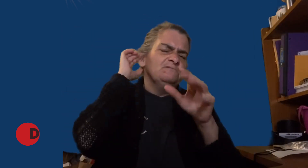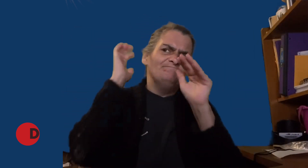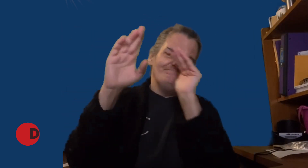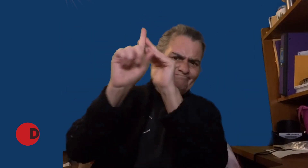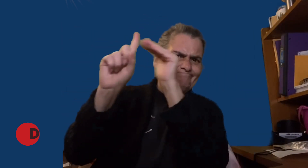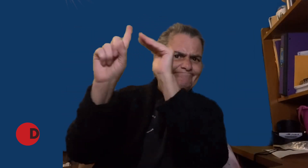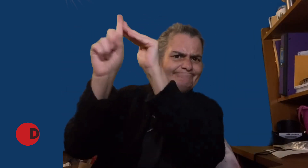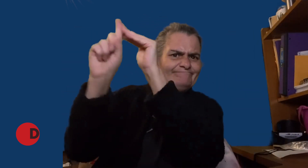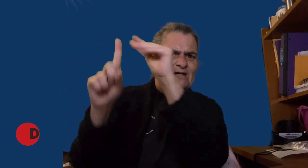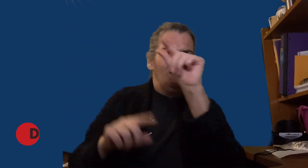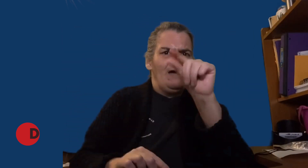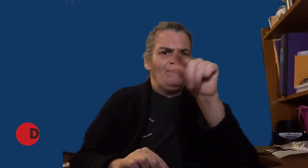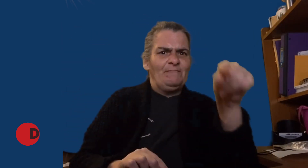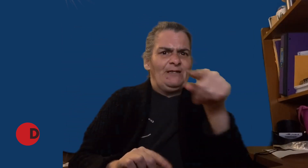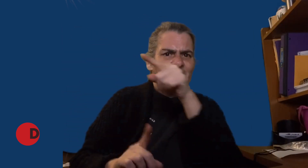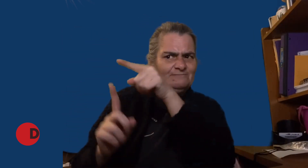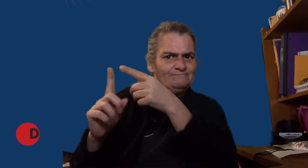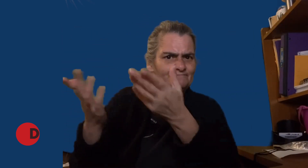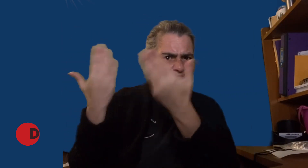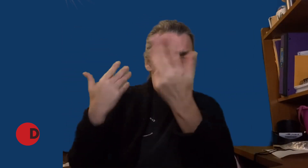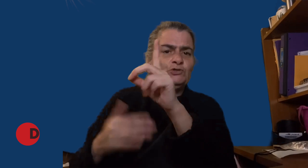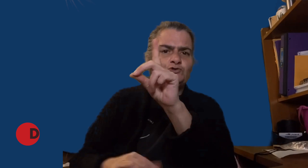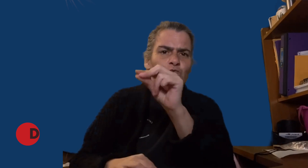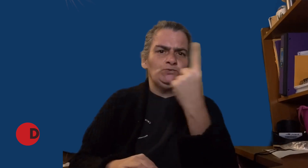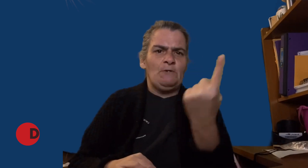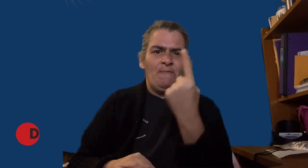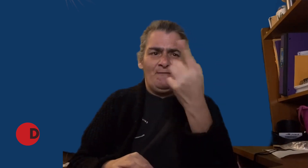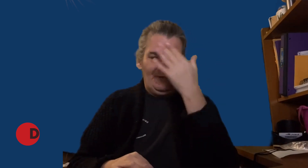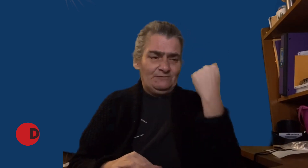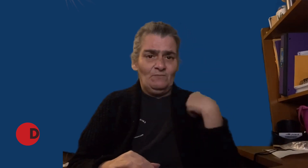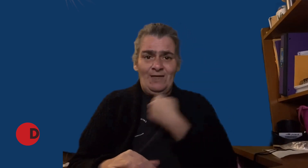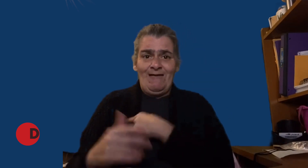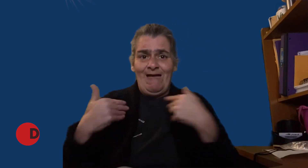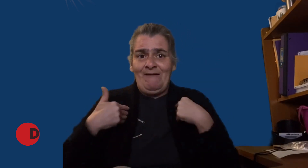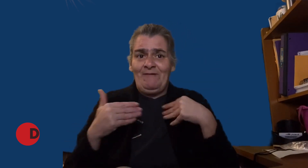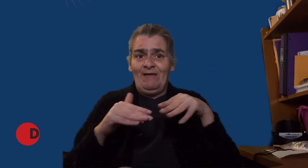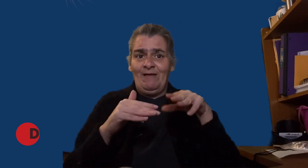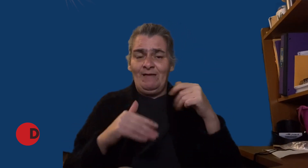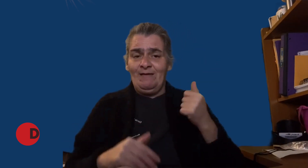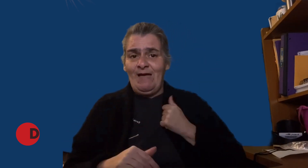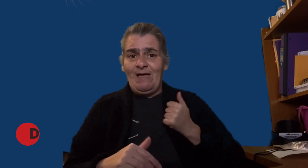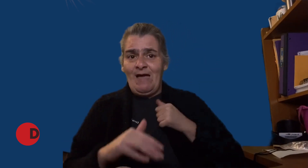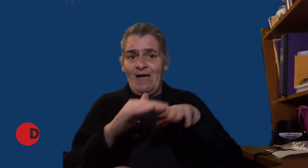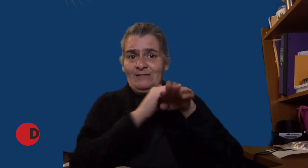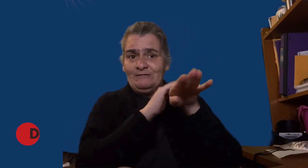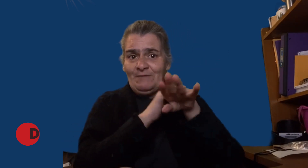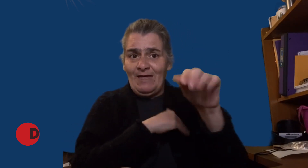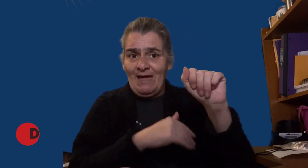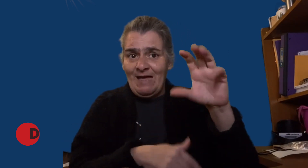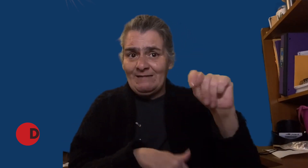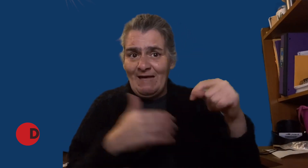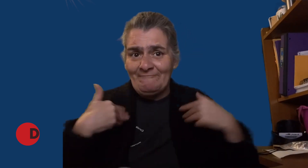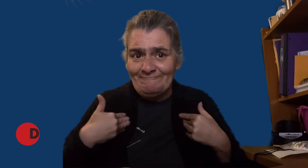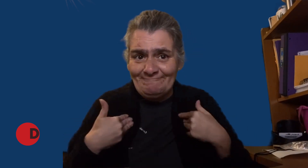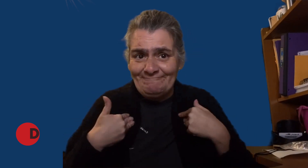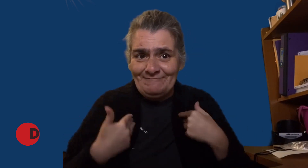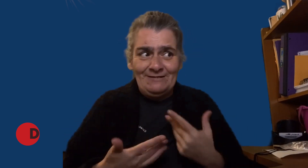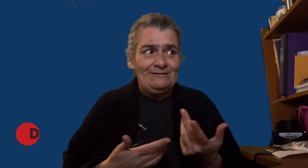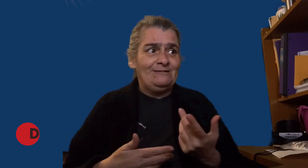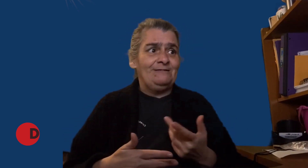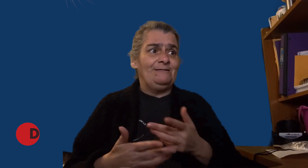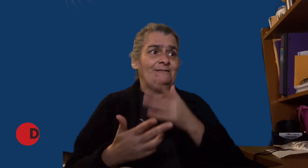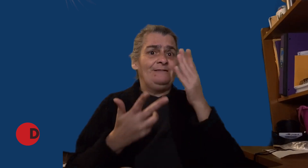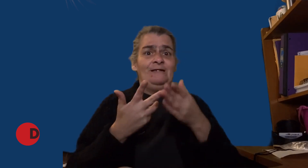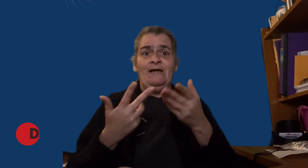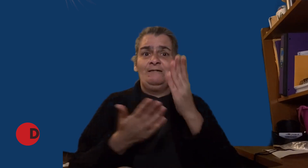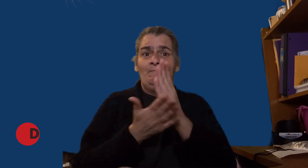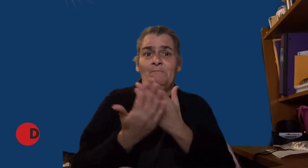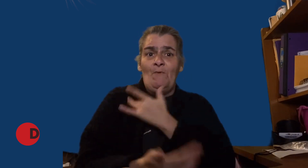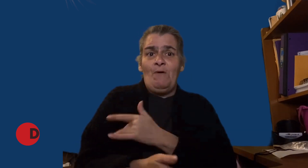Many Deaf people didn’t know that so that is a good result